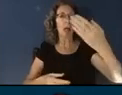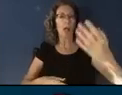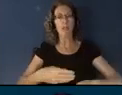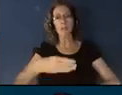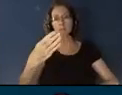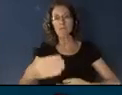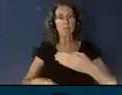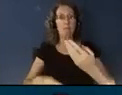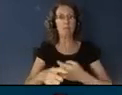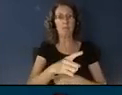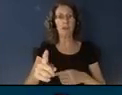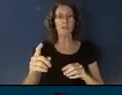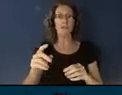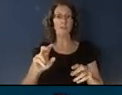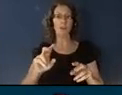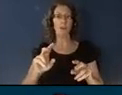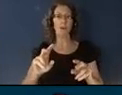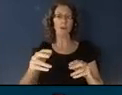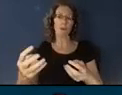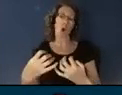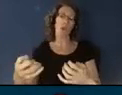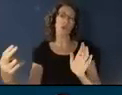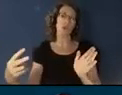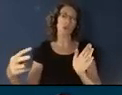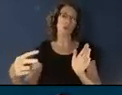for people to follow and it's an addition to what you're saying.